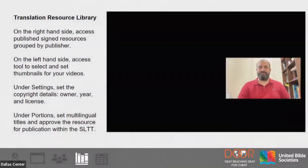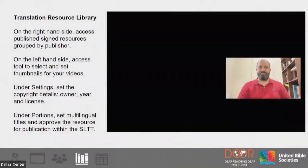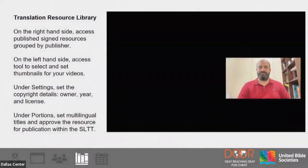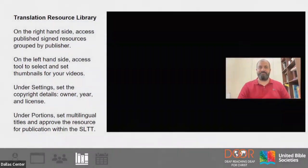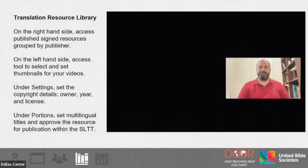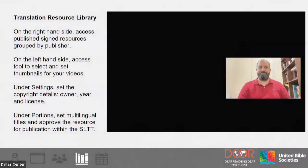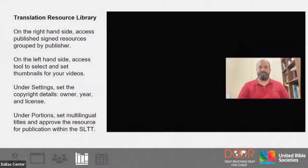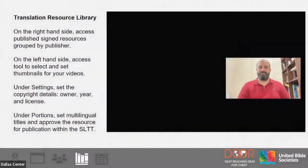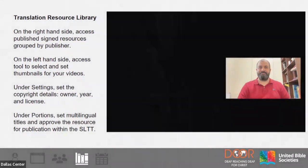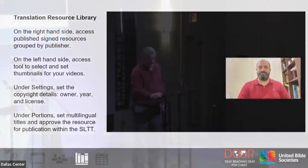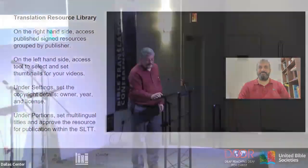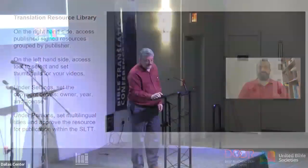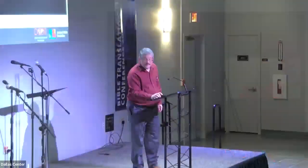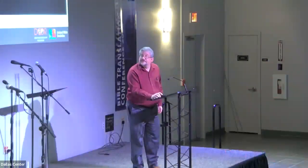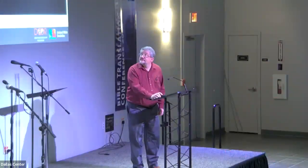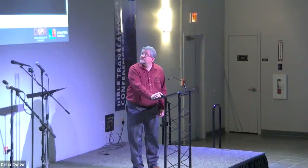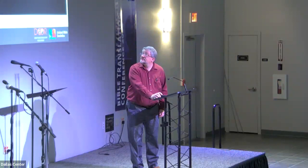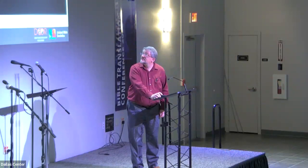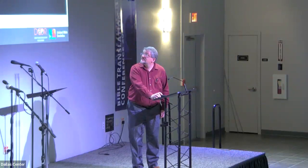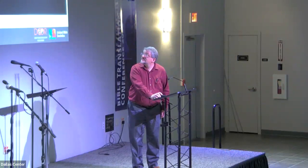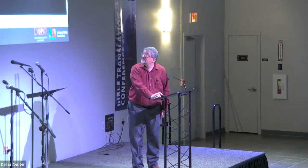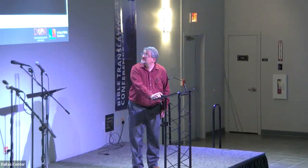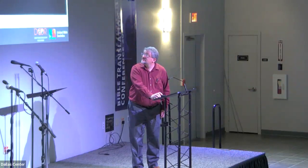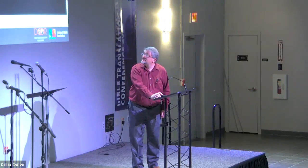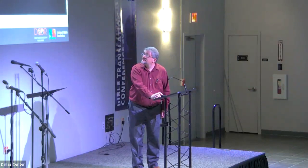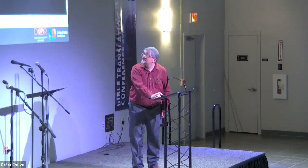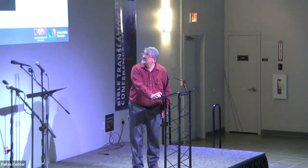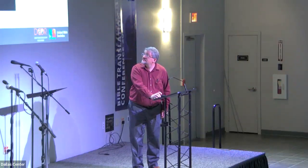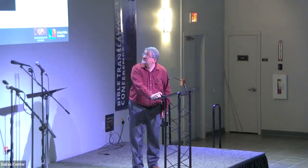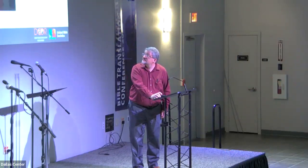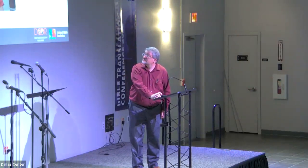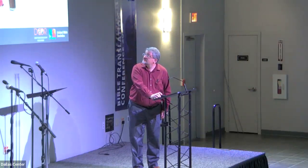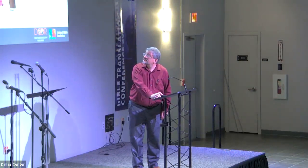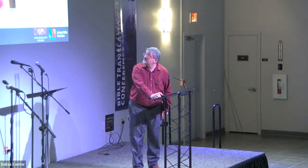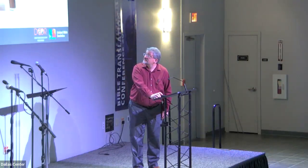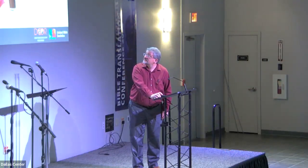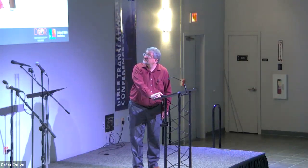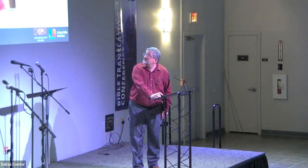Thank you.